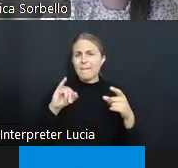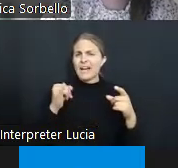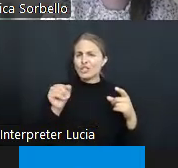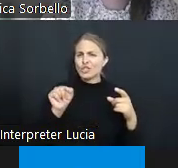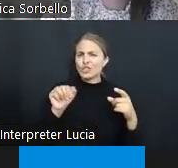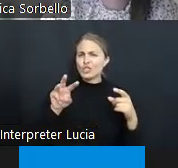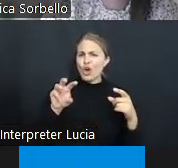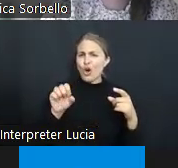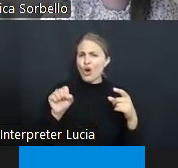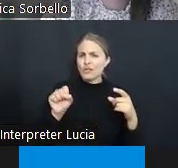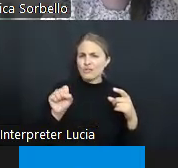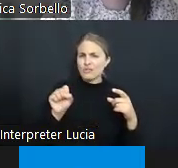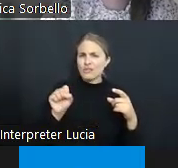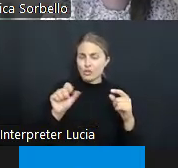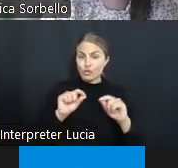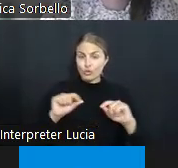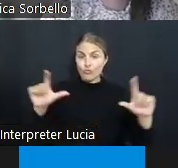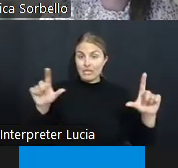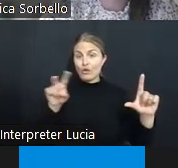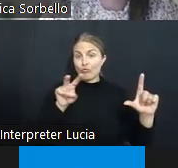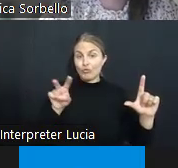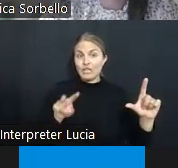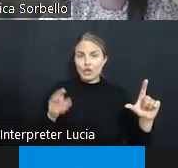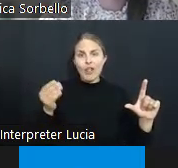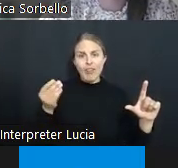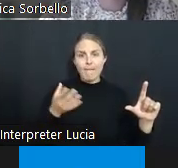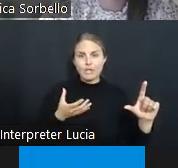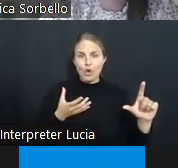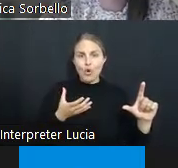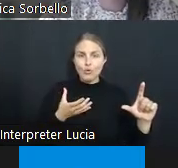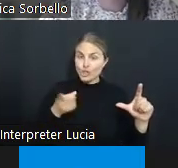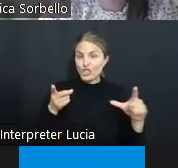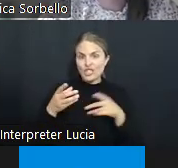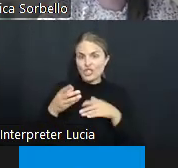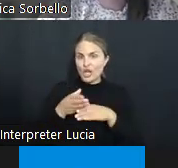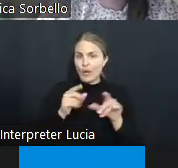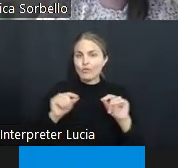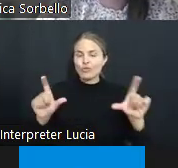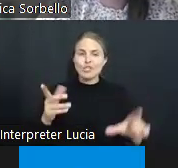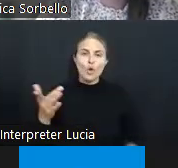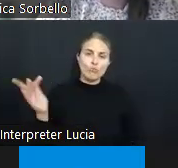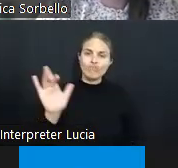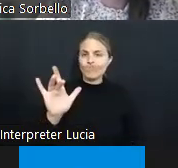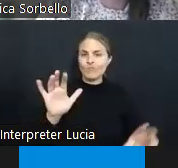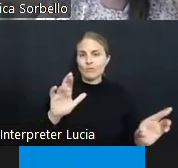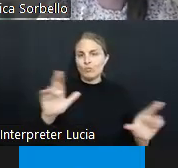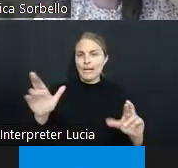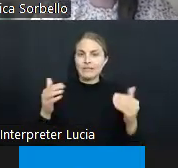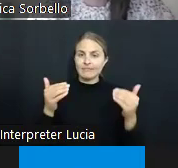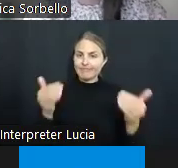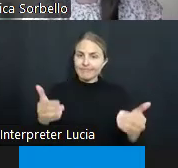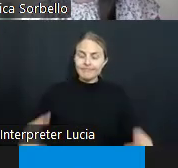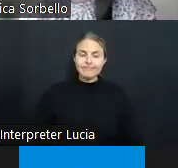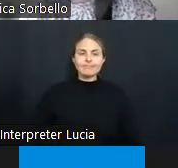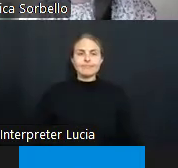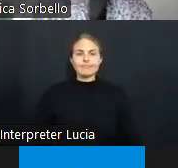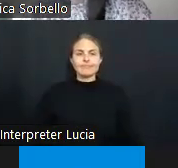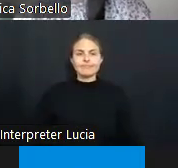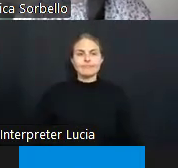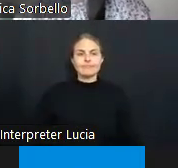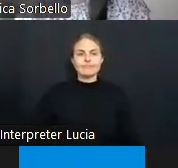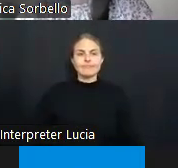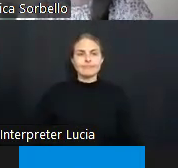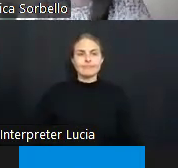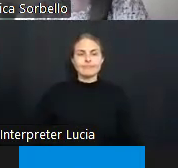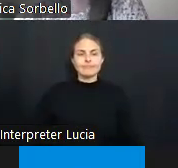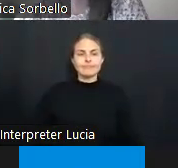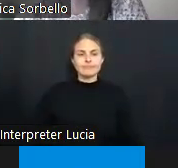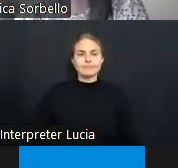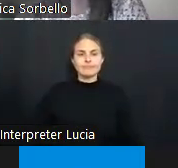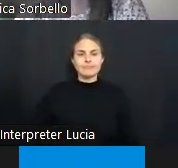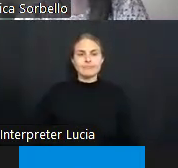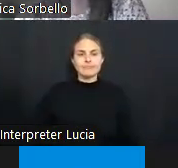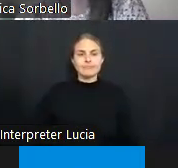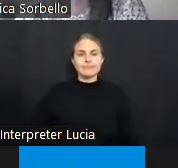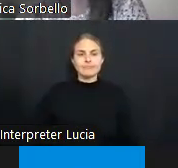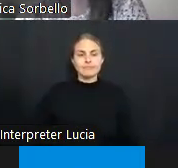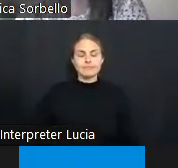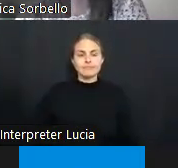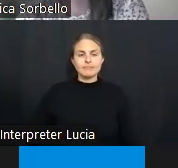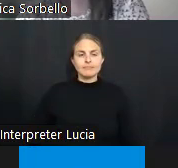changed. So hit the video whenever you are ready.